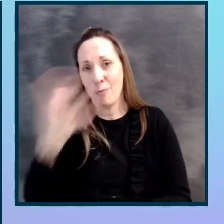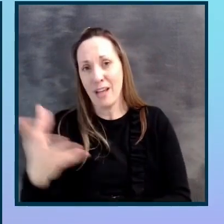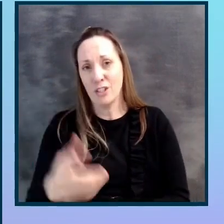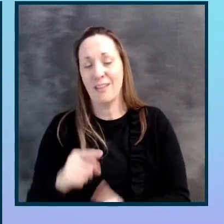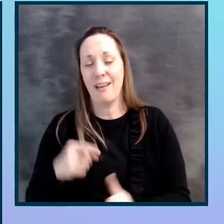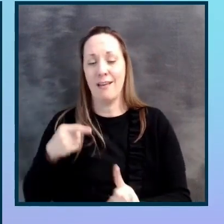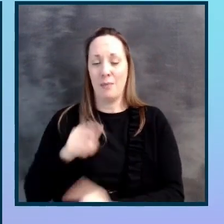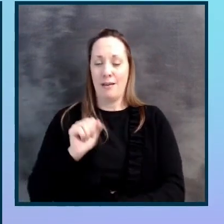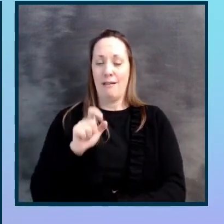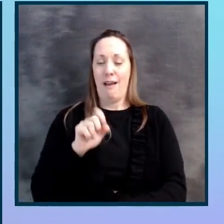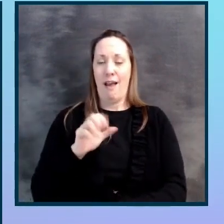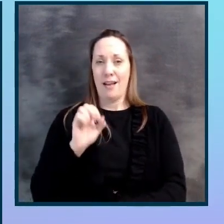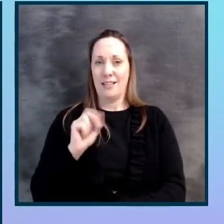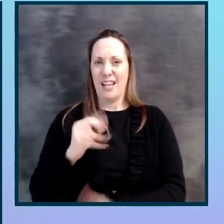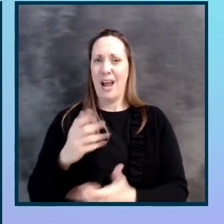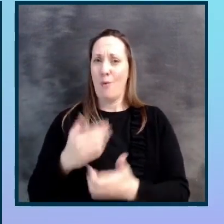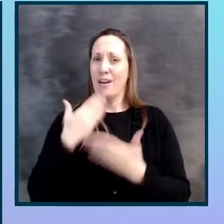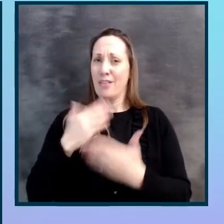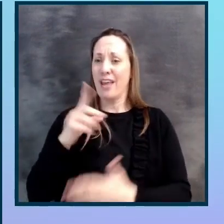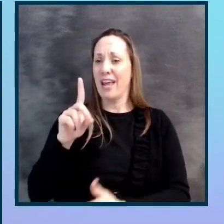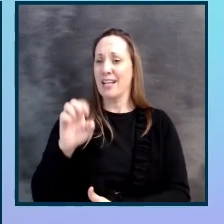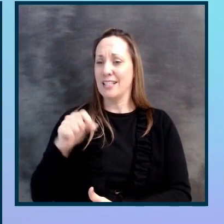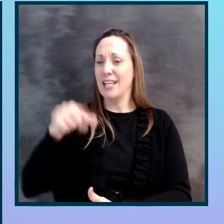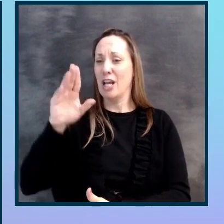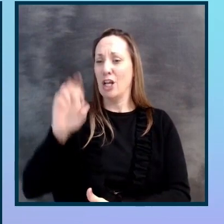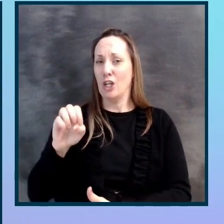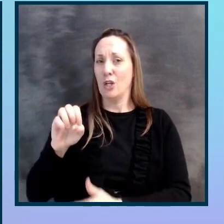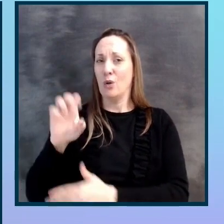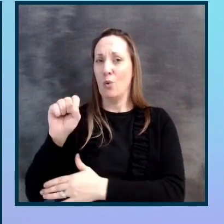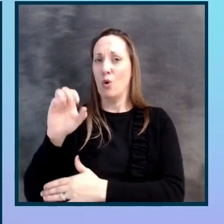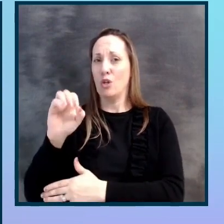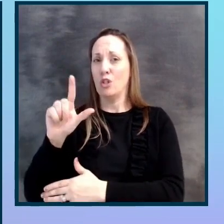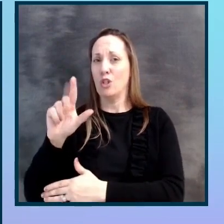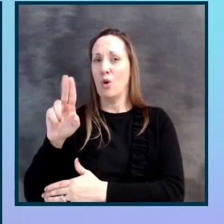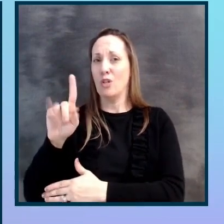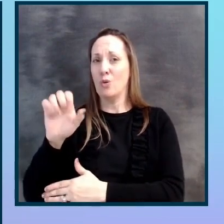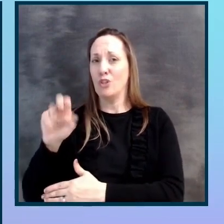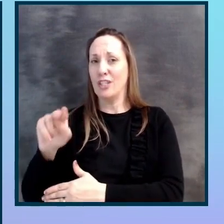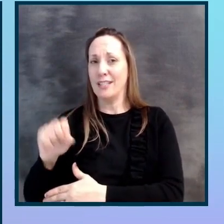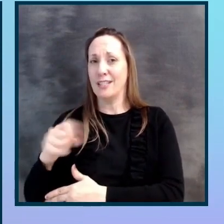I would like to thank Deque Solutions for inviting us to present this year,